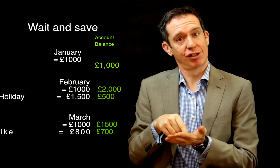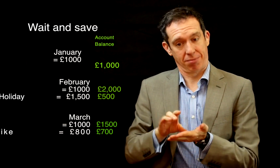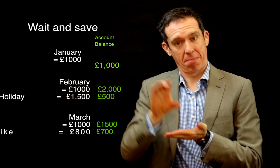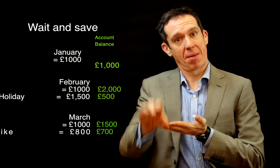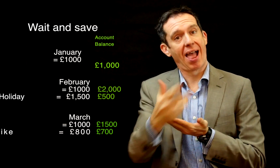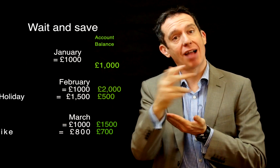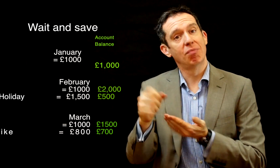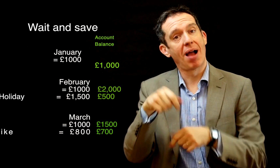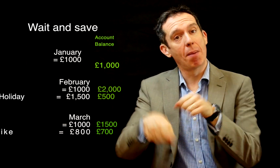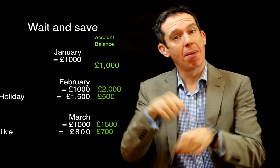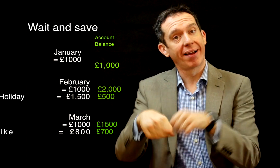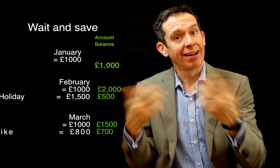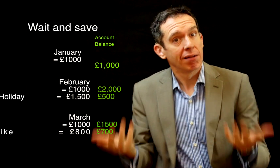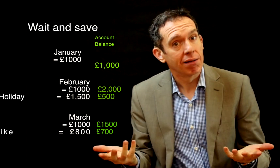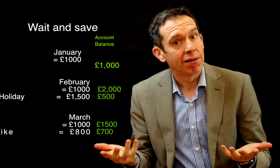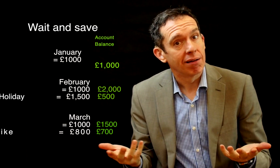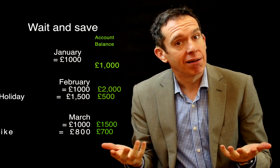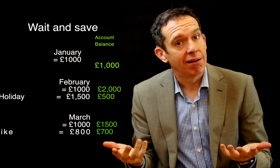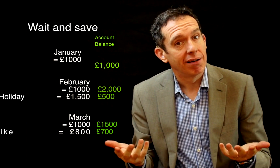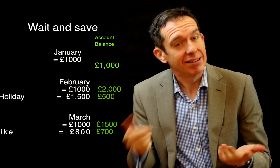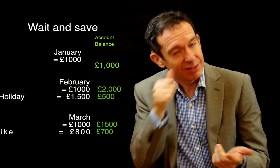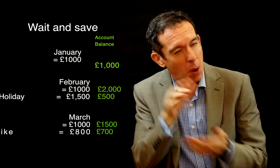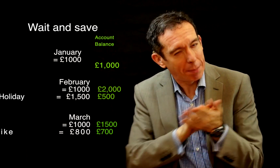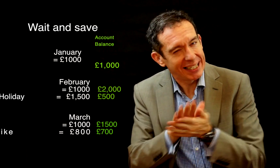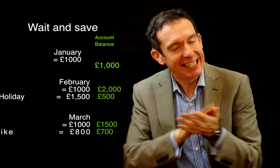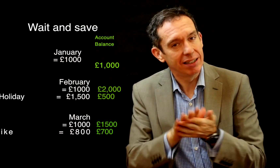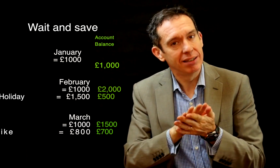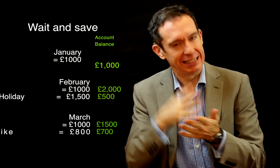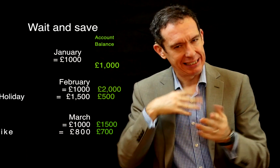and plenty left to buy a £800 bicycle. See what I mean?